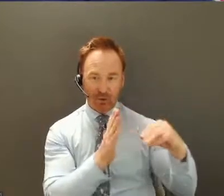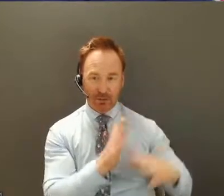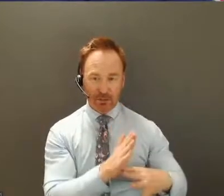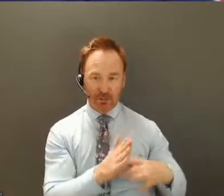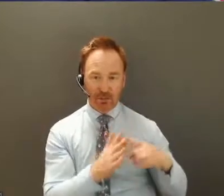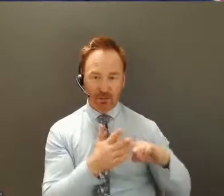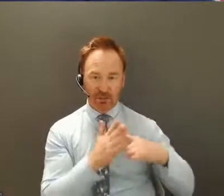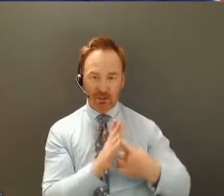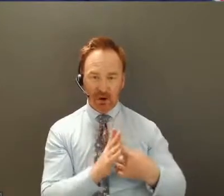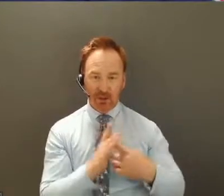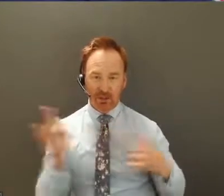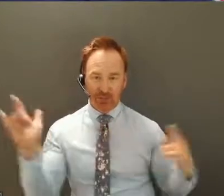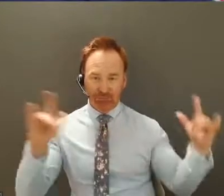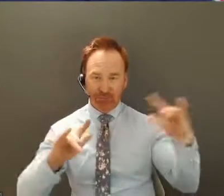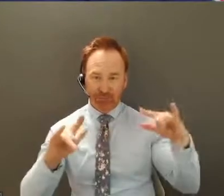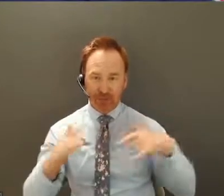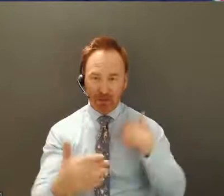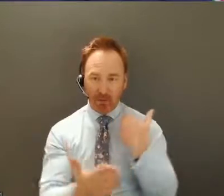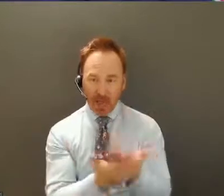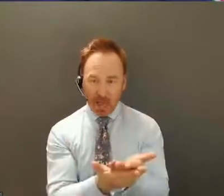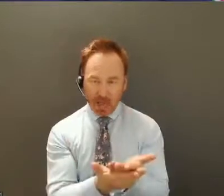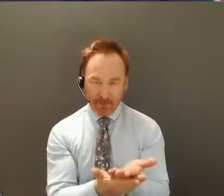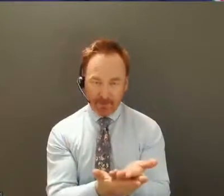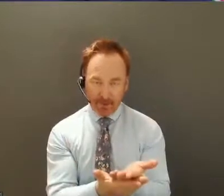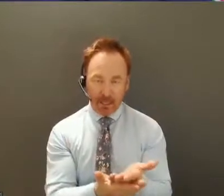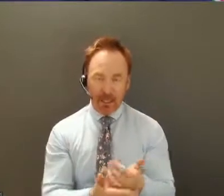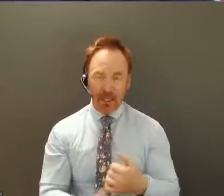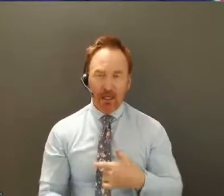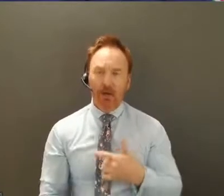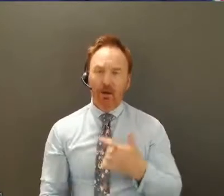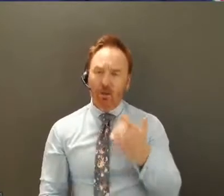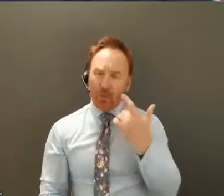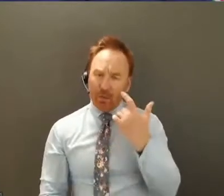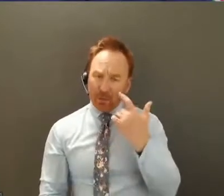I would be surprised if we ever find the source.